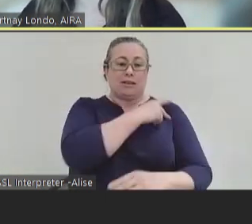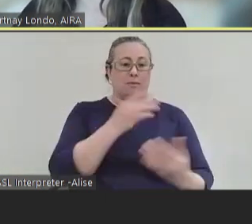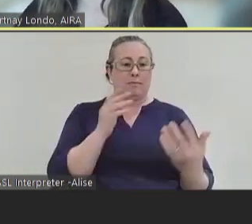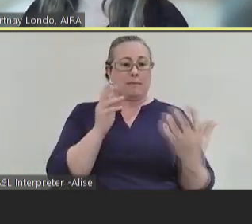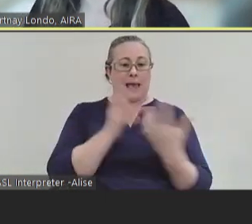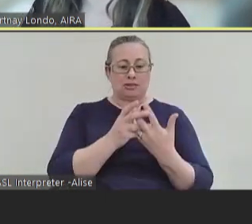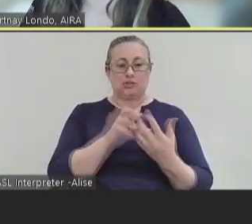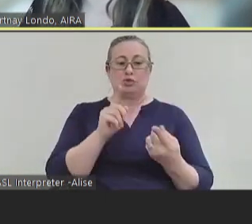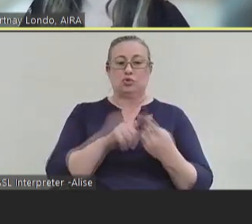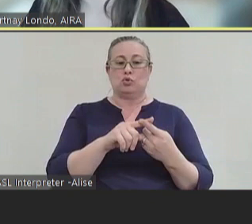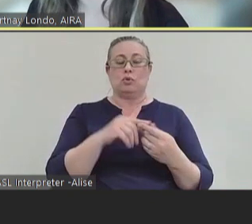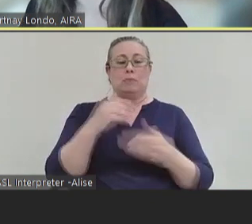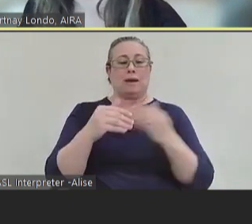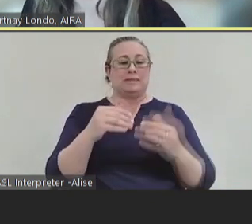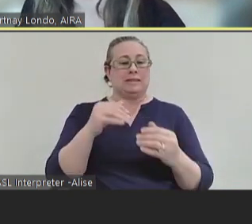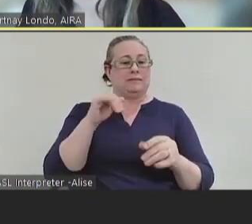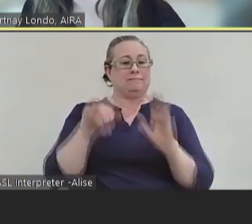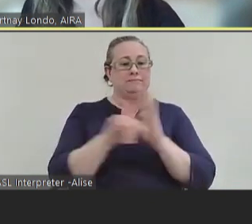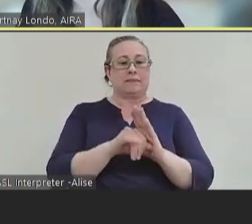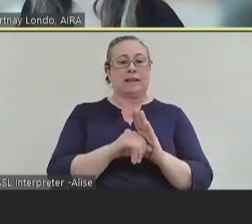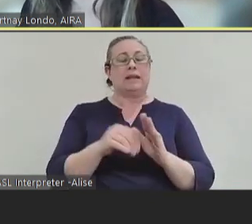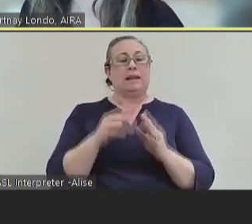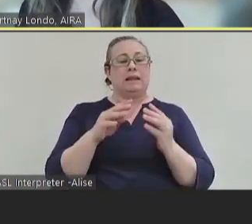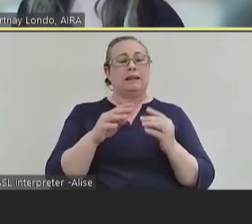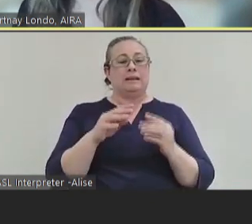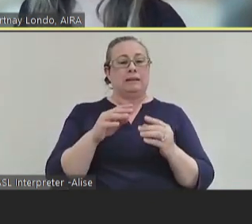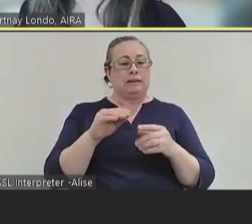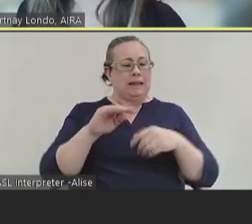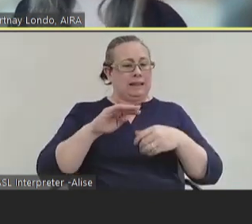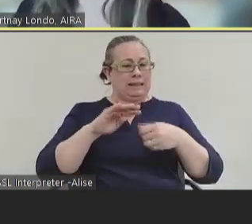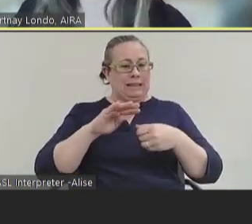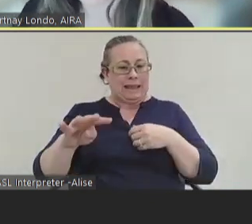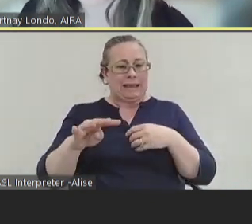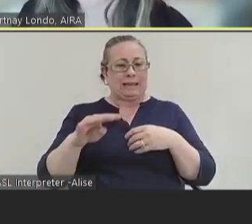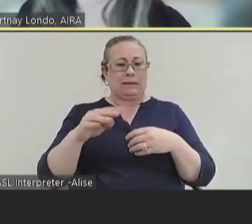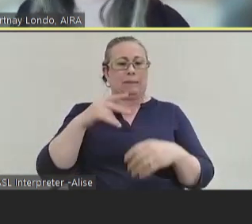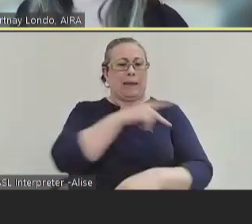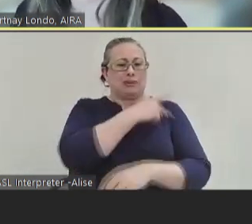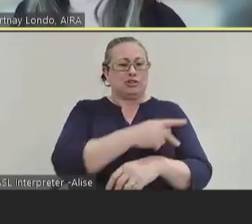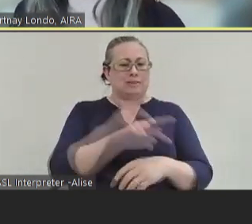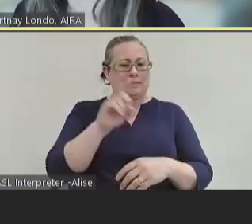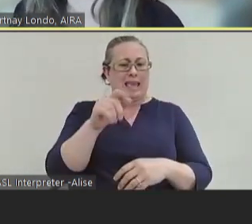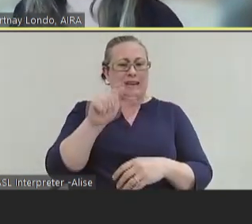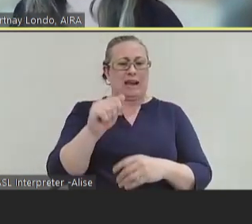patient's data across different health systems to create a comprehensive view of that person's